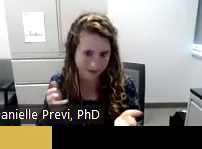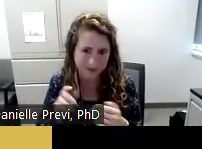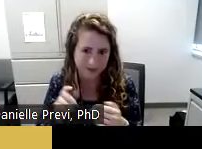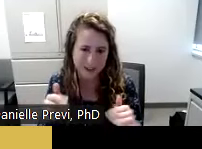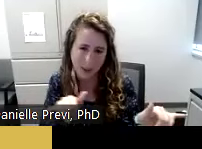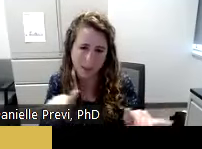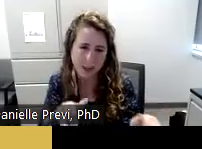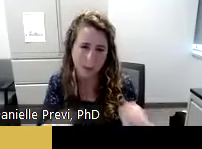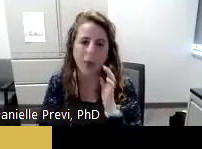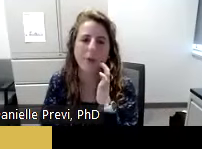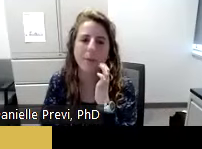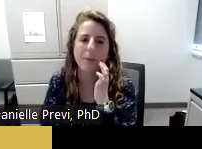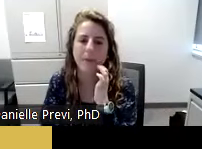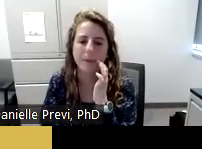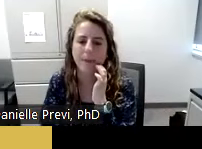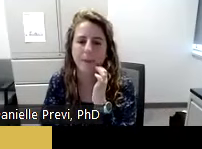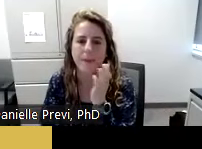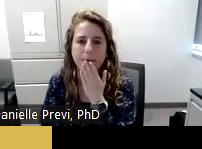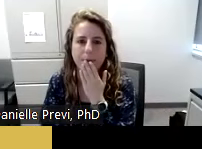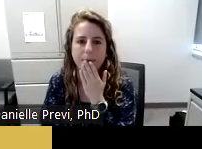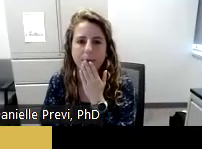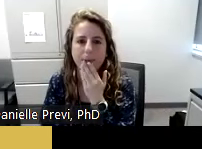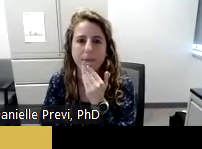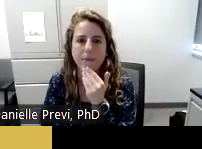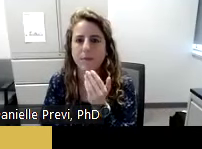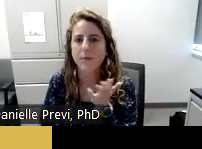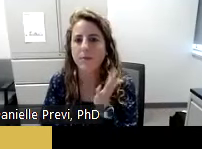are some additional things, as well as workplace recommendations for those adults.